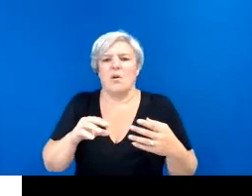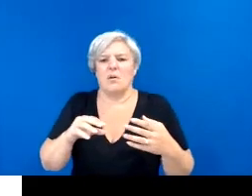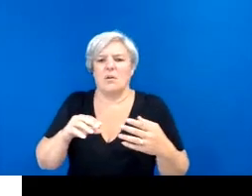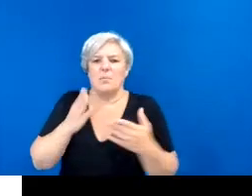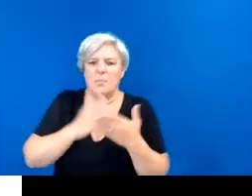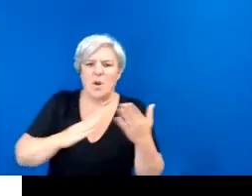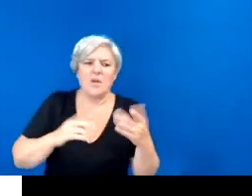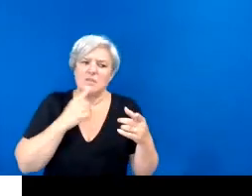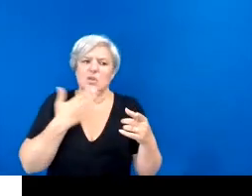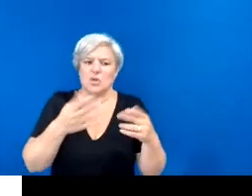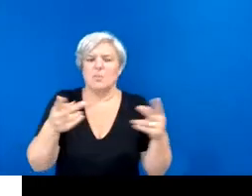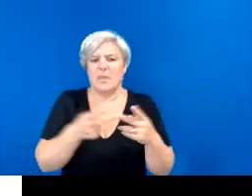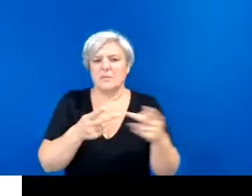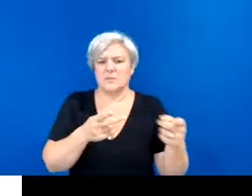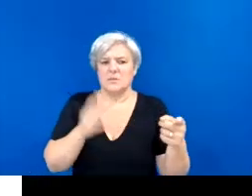this is a good place to look to drill down